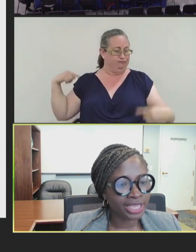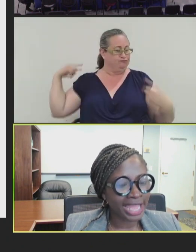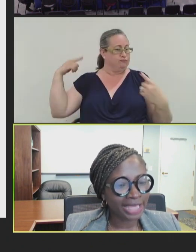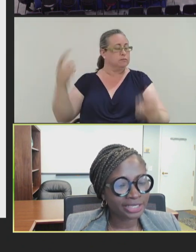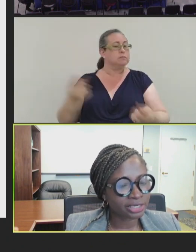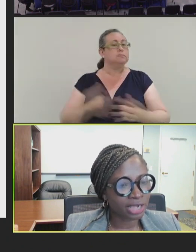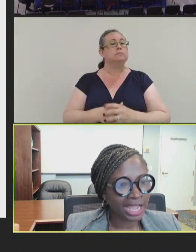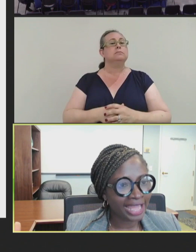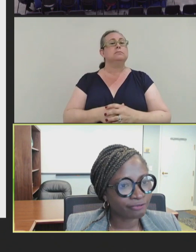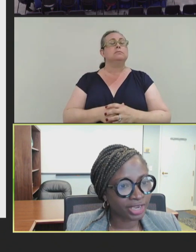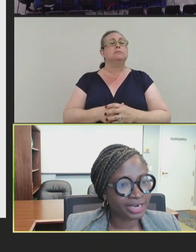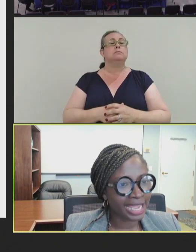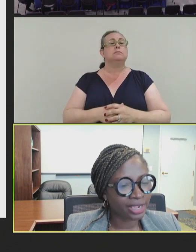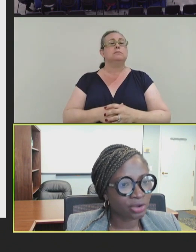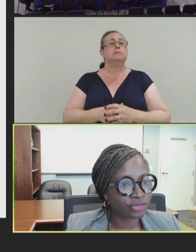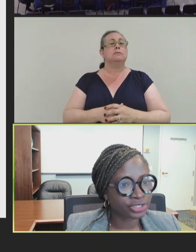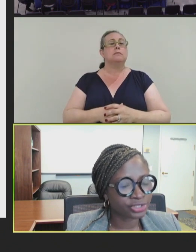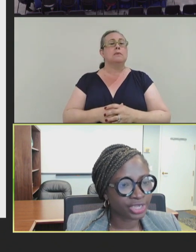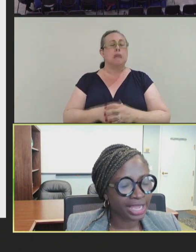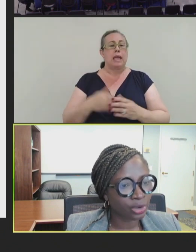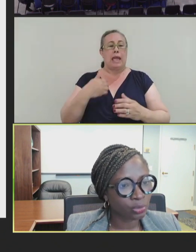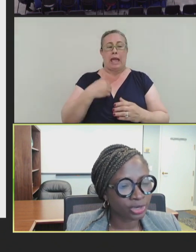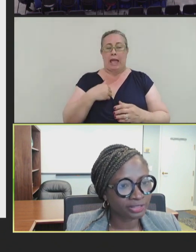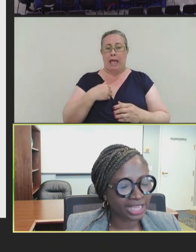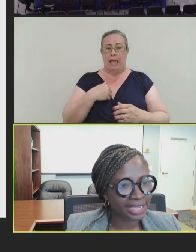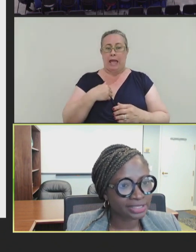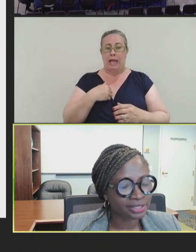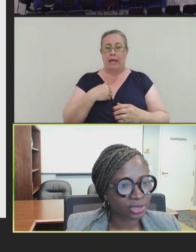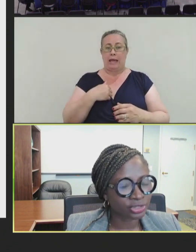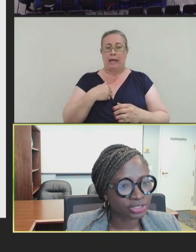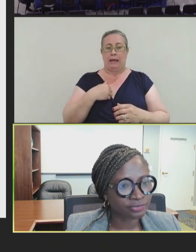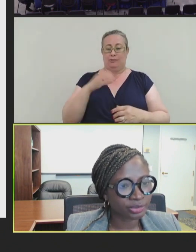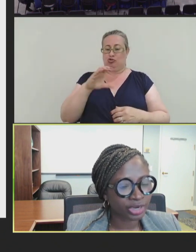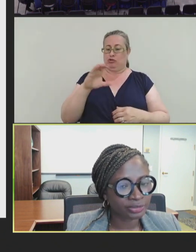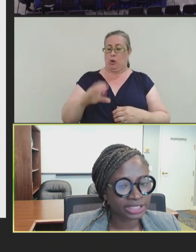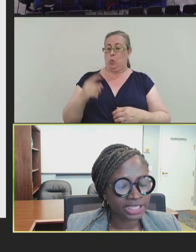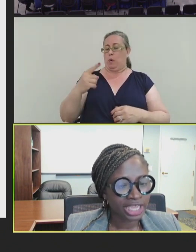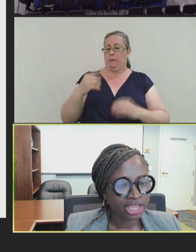we had had very high coverage in Chicago, one of the highest in the countries, very proudly.